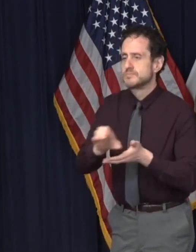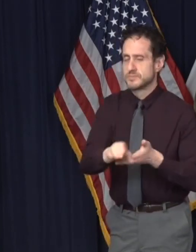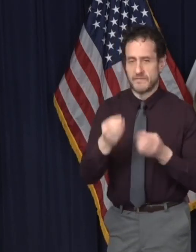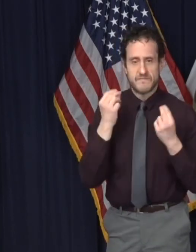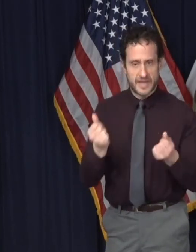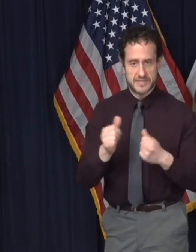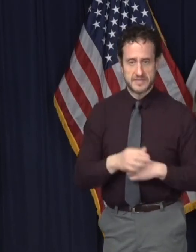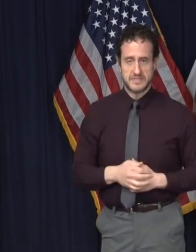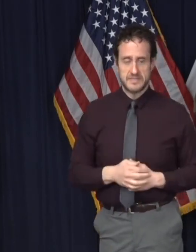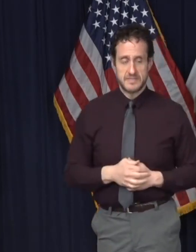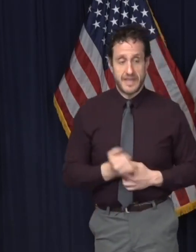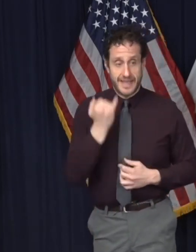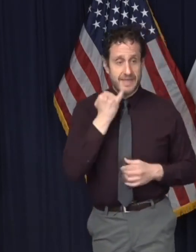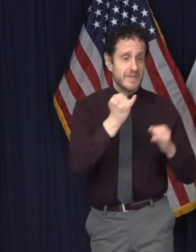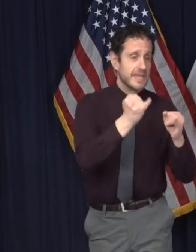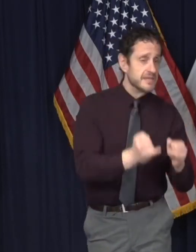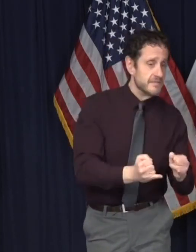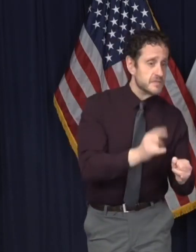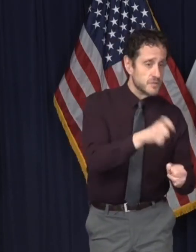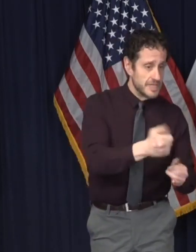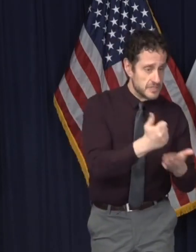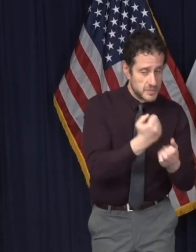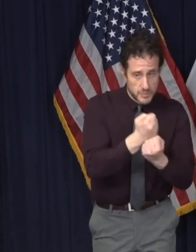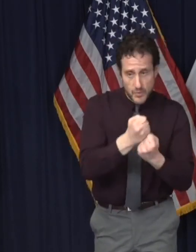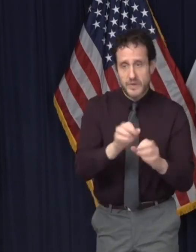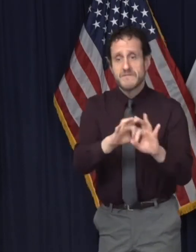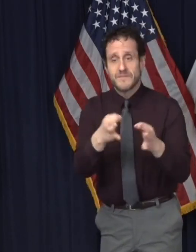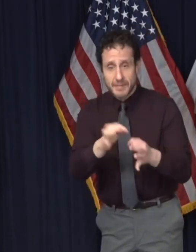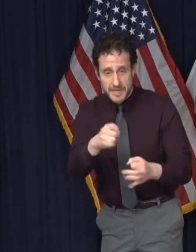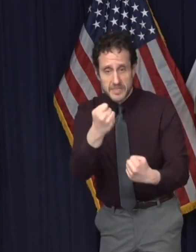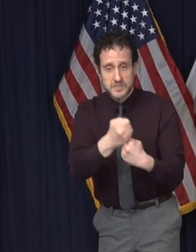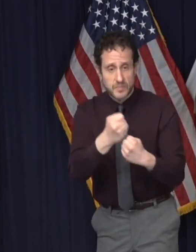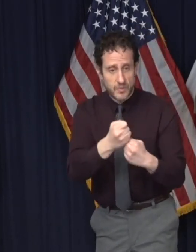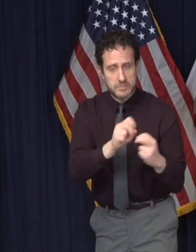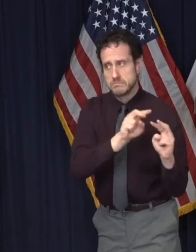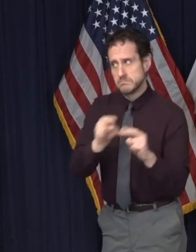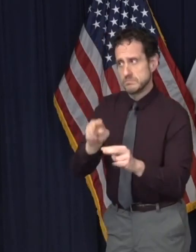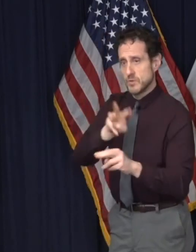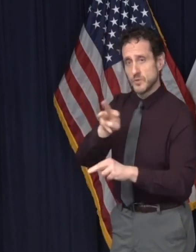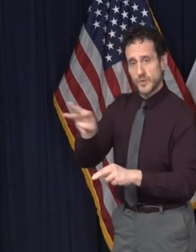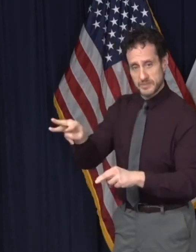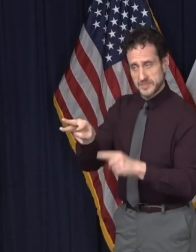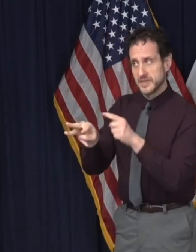COMMUNITIES SO QUICKLY. INDIVIDUALS AND FAMILIES IN NEED OF SUPPORT SHOULD VISIT THE SAME